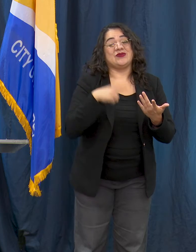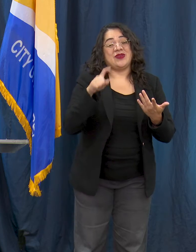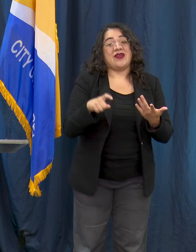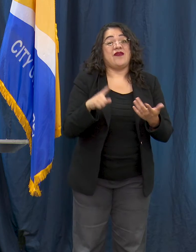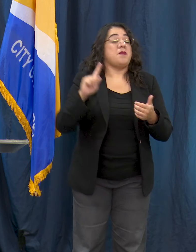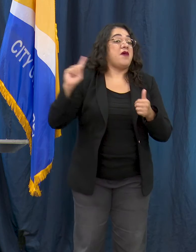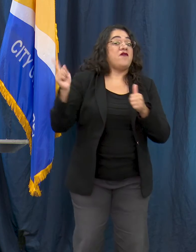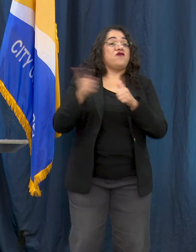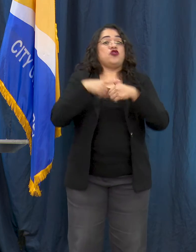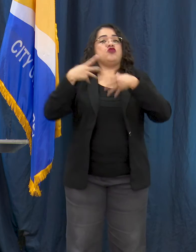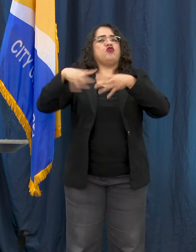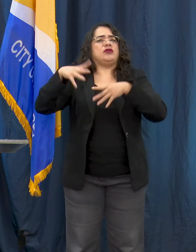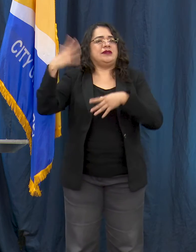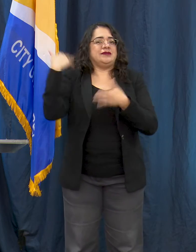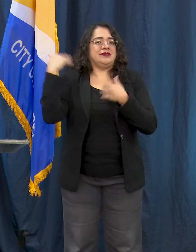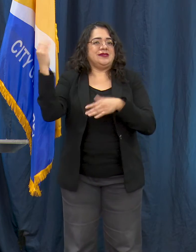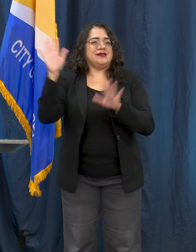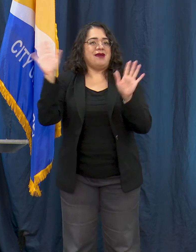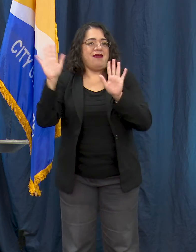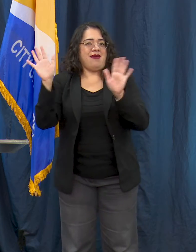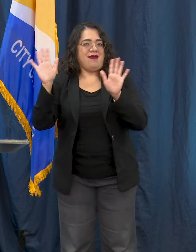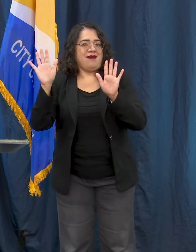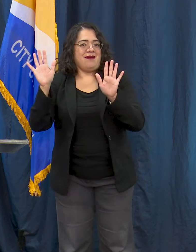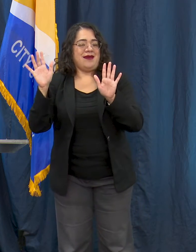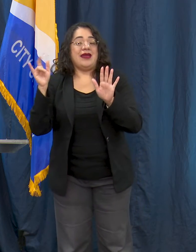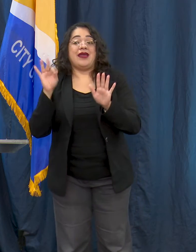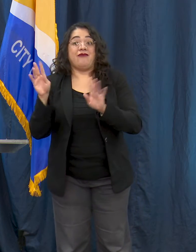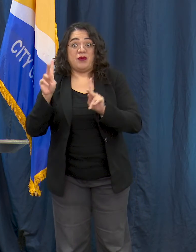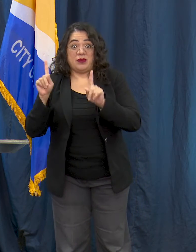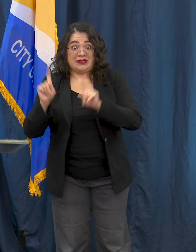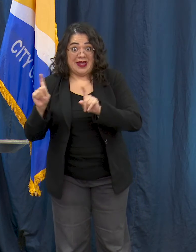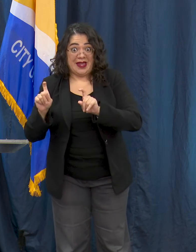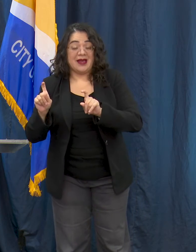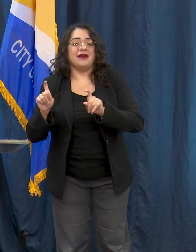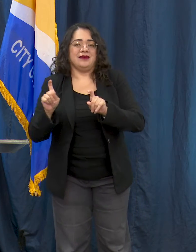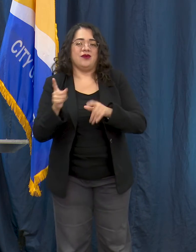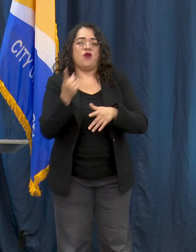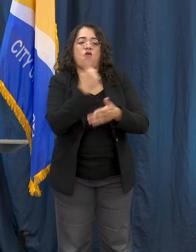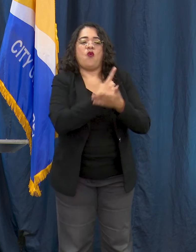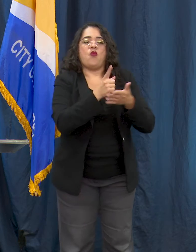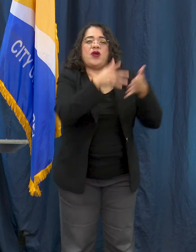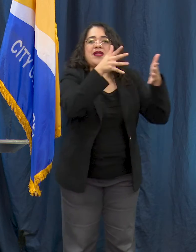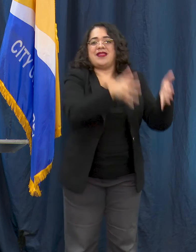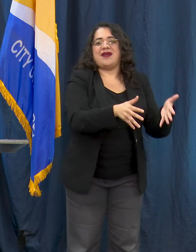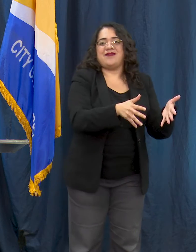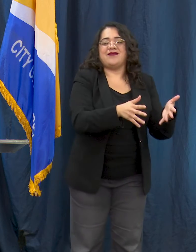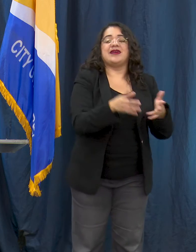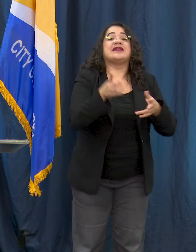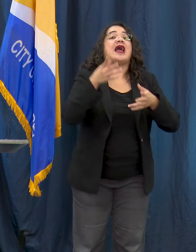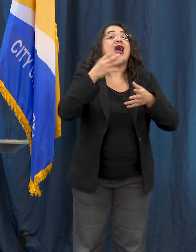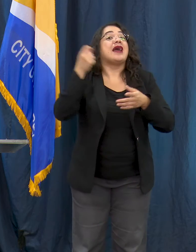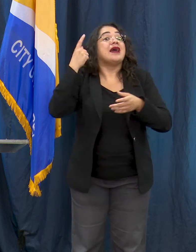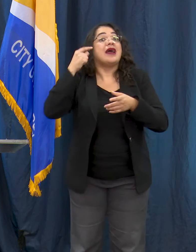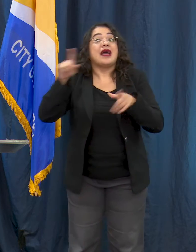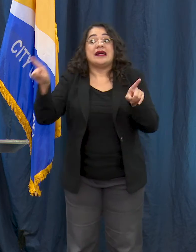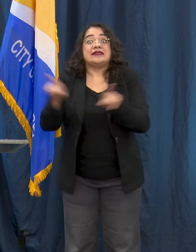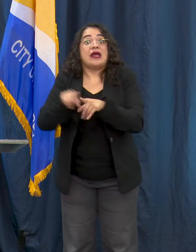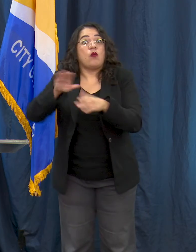of looking at our data. Restaurants opened at the same time as as did salons, all those were happening over the same weekend, so we are going to